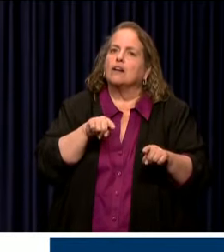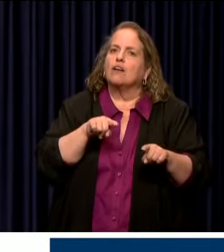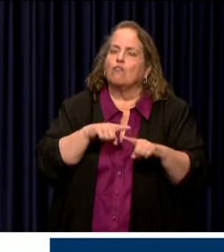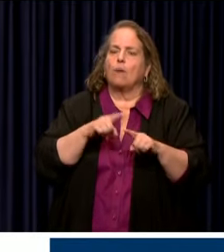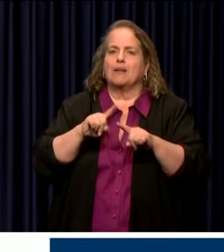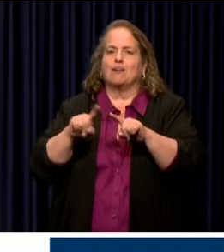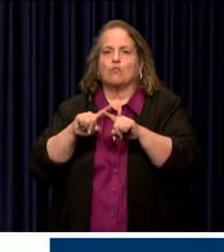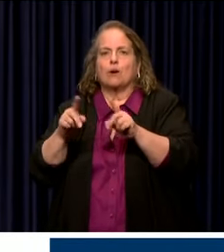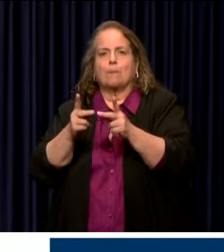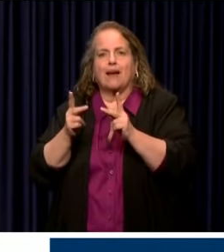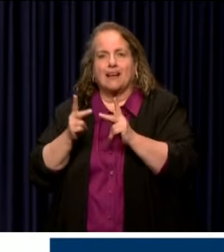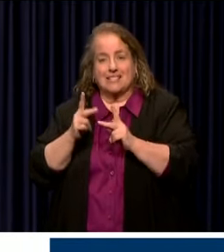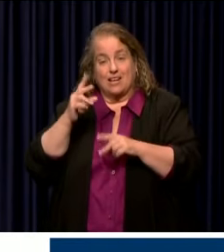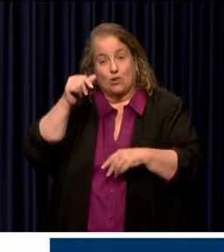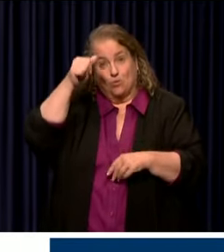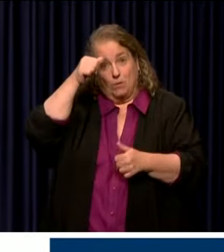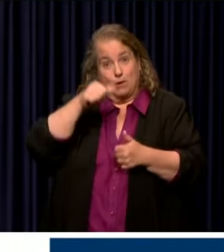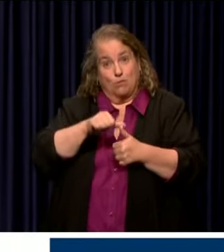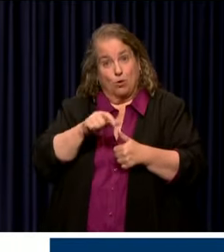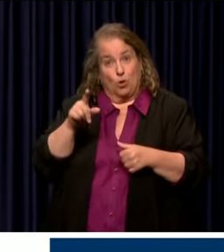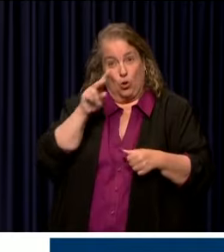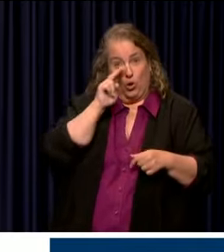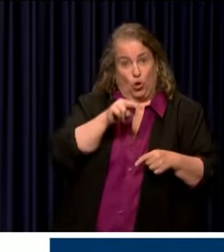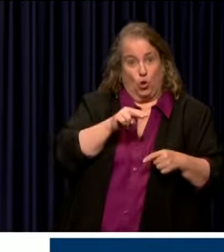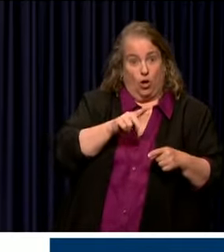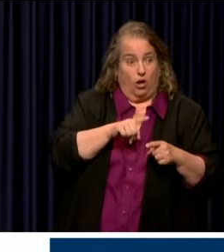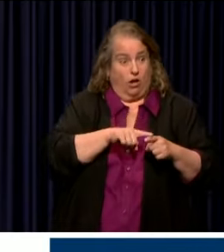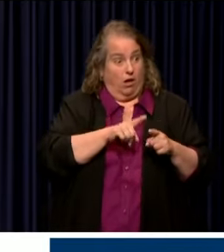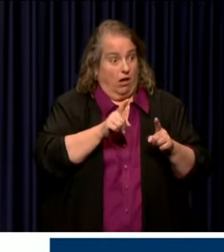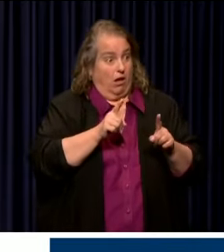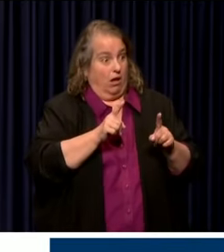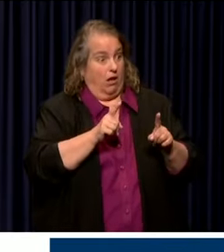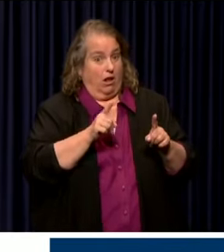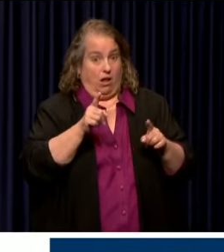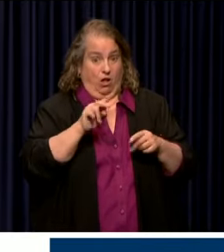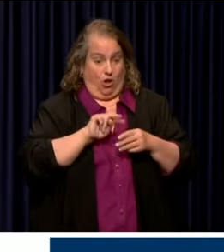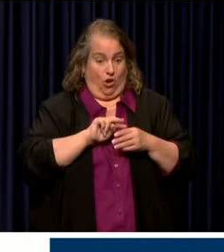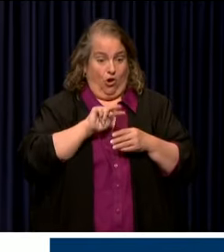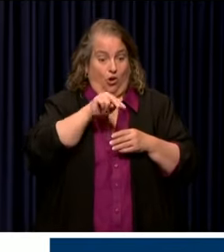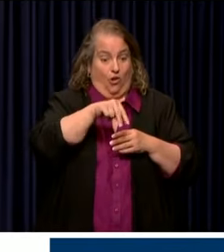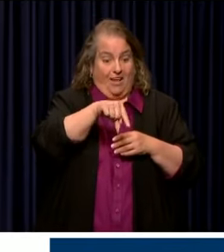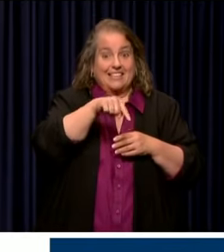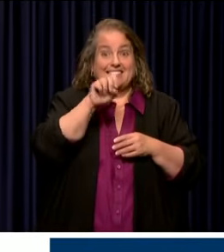BIGGEST CONCERNS ABOUT OTHER TYPES OF DAMAGE --